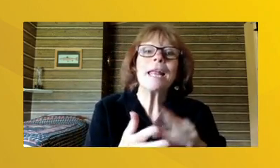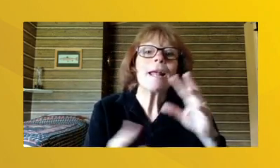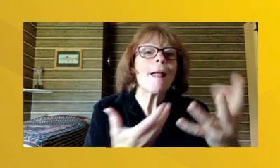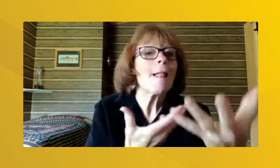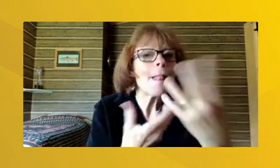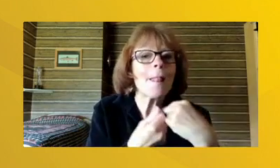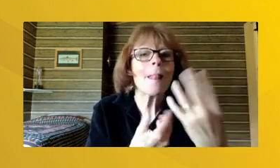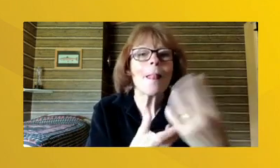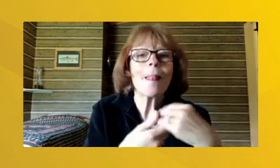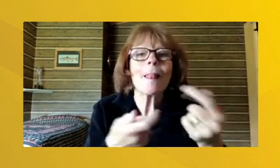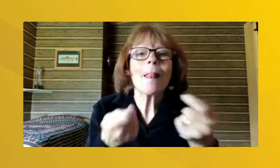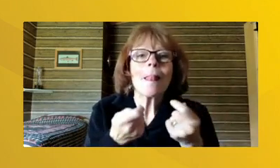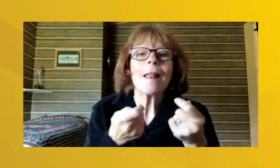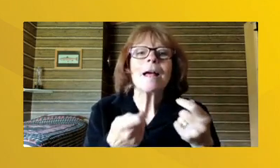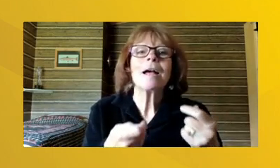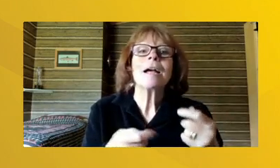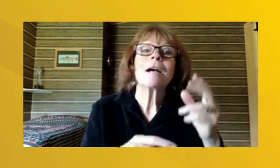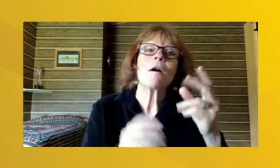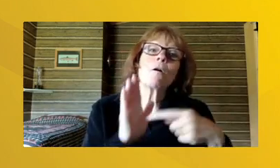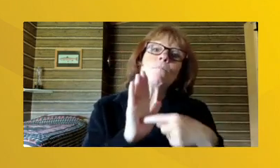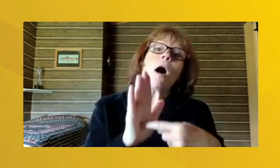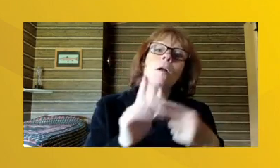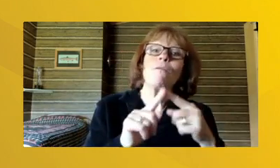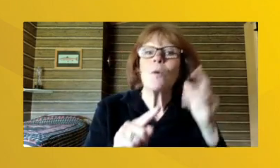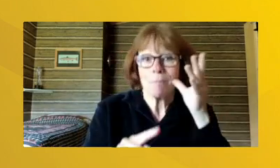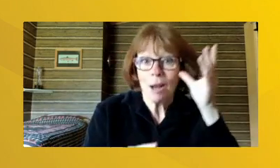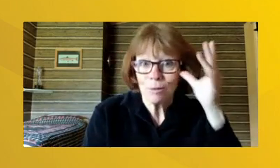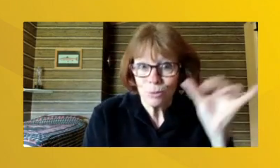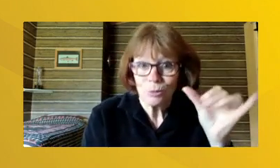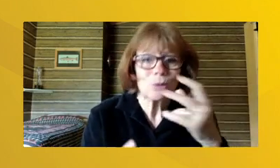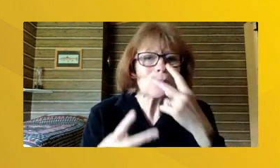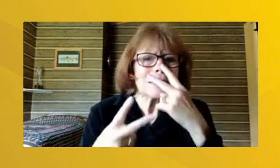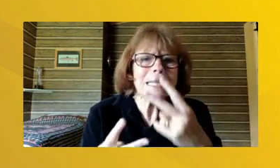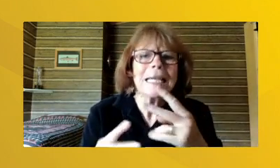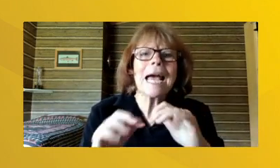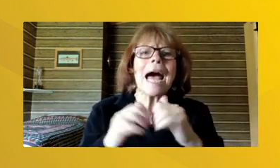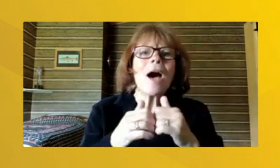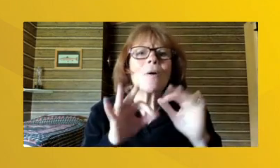parents and tease a larger theme such as family communication or math concepts.